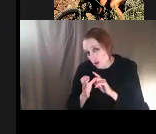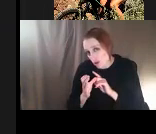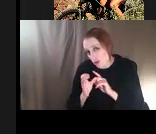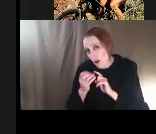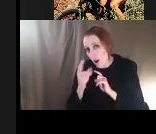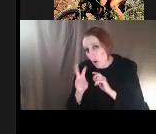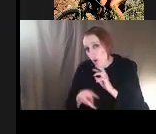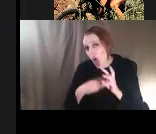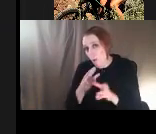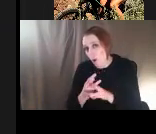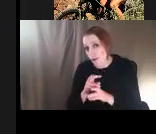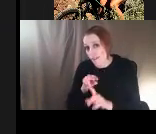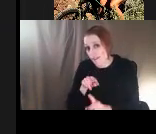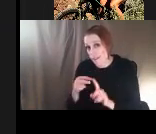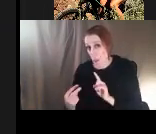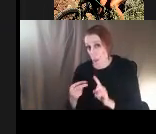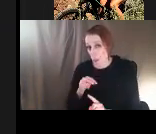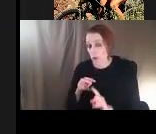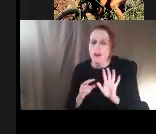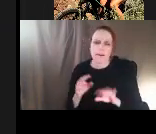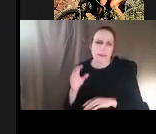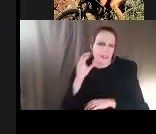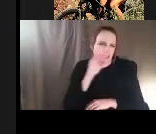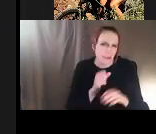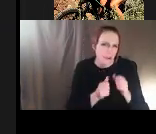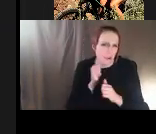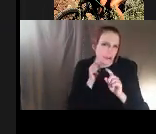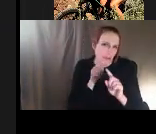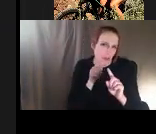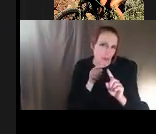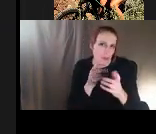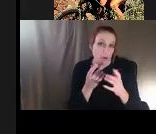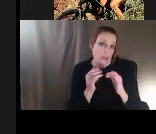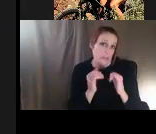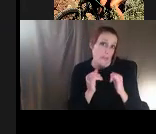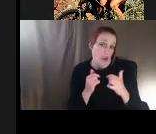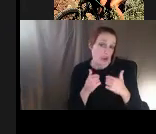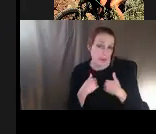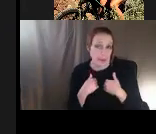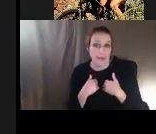I am assuming most of you kind of was like me that once the murder George Floyd took over, even